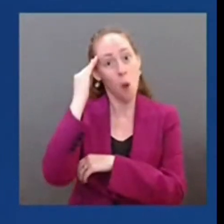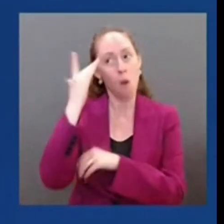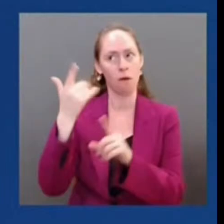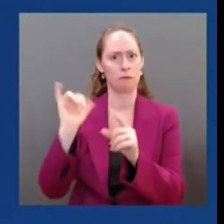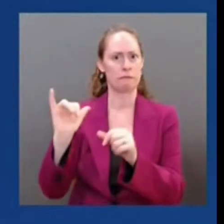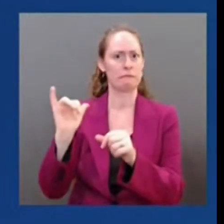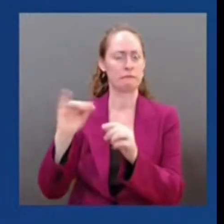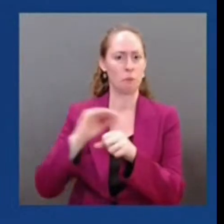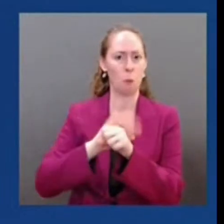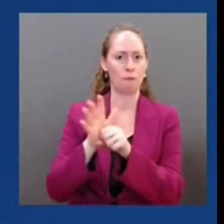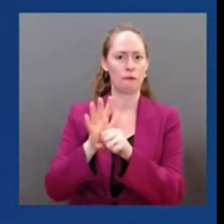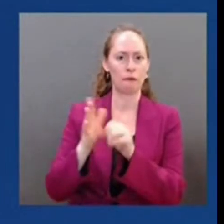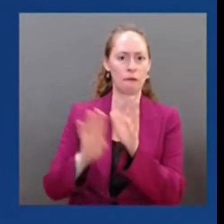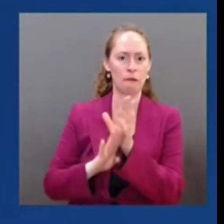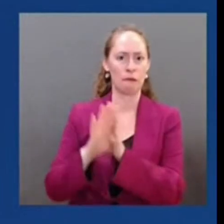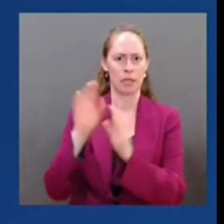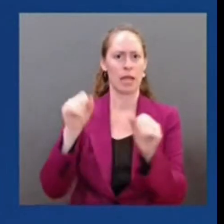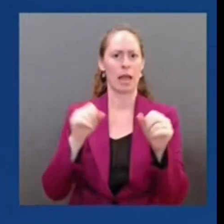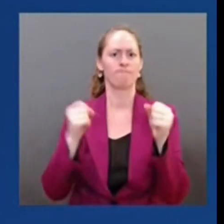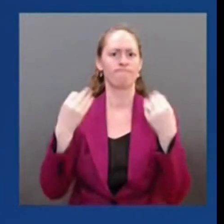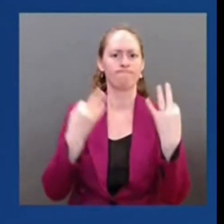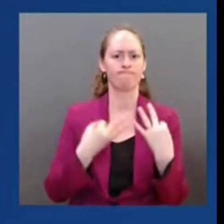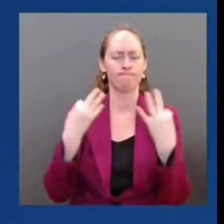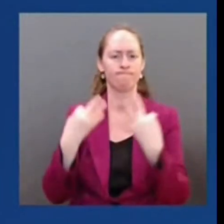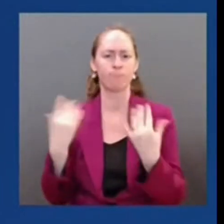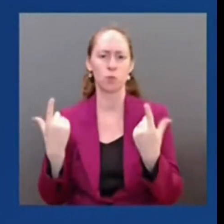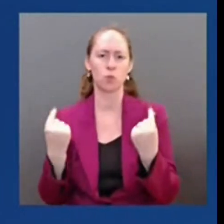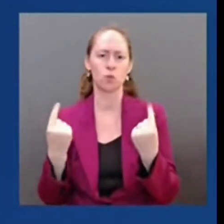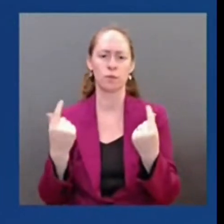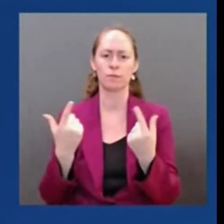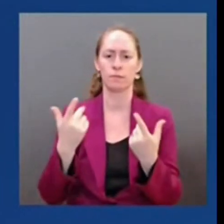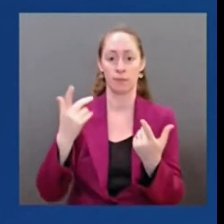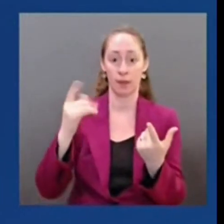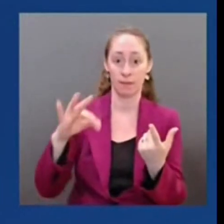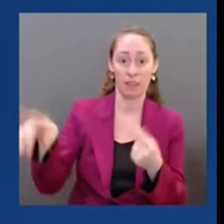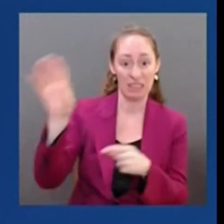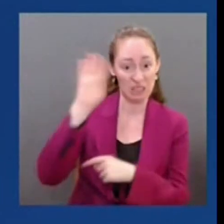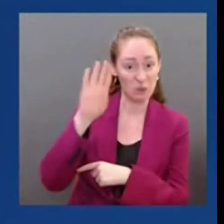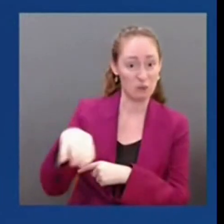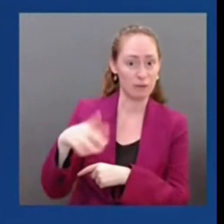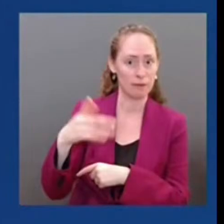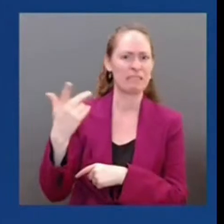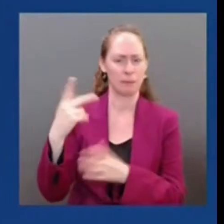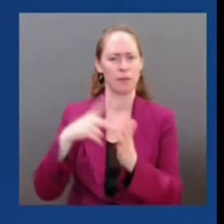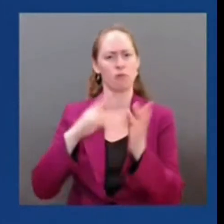DECISIONS ON HOW TO BEST PROTECT ONE SELVES IN AREAS WHERE COMMUNITY LEVELS ARE